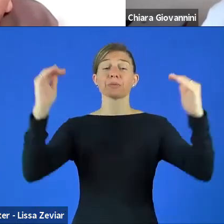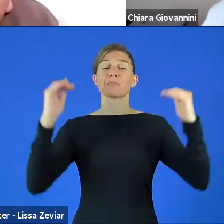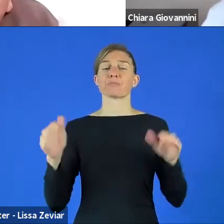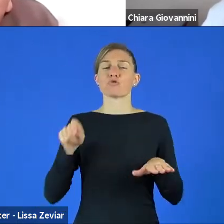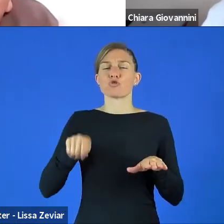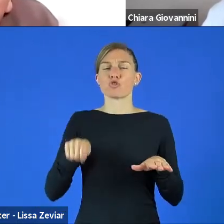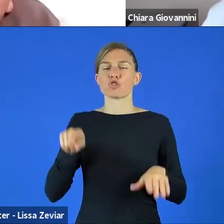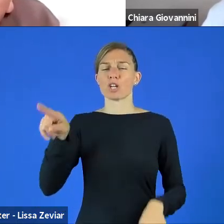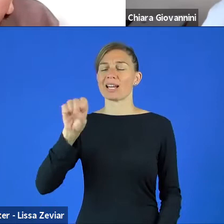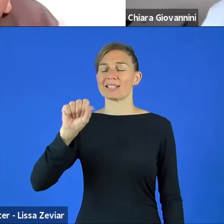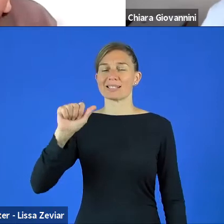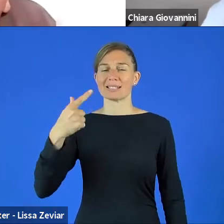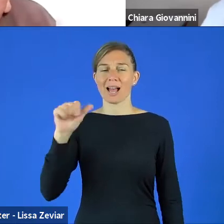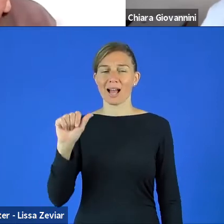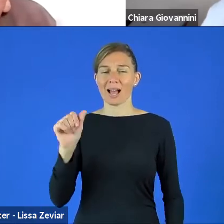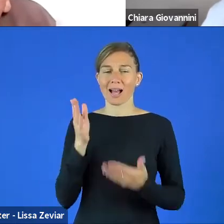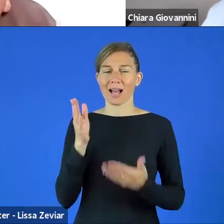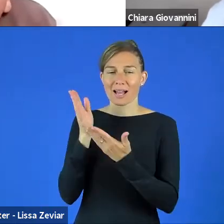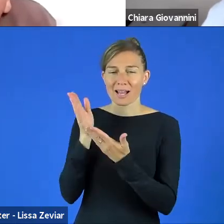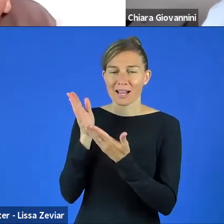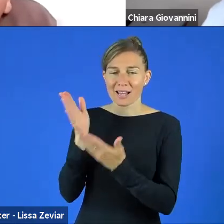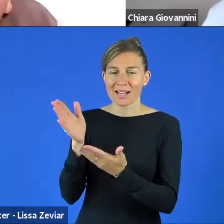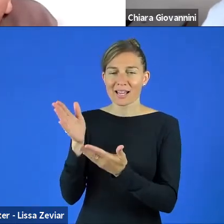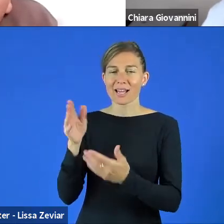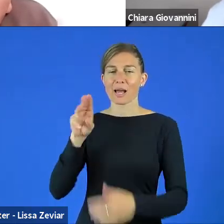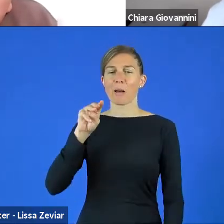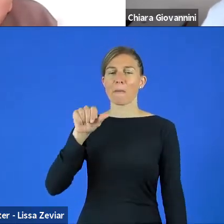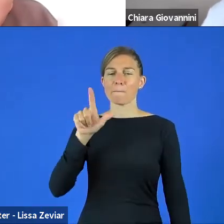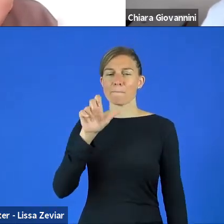on Accessibility who will present SAGA's role on standardisation